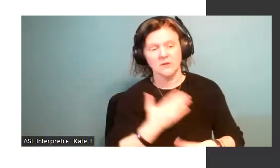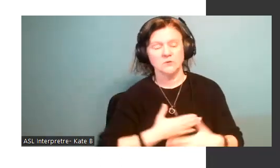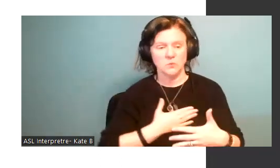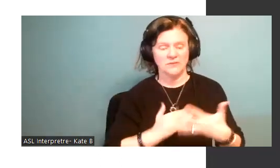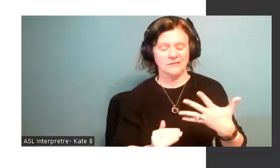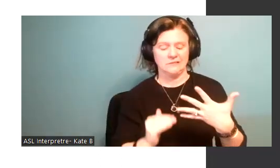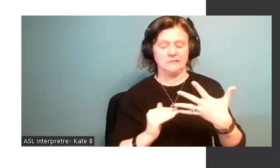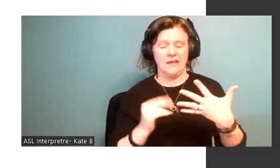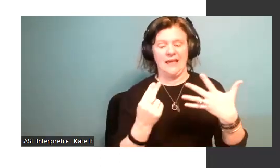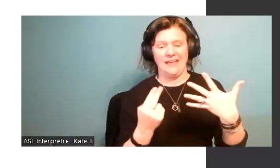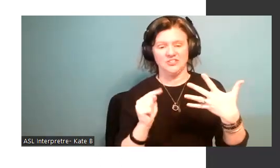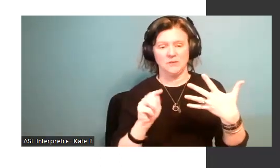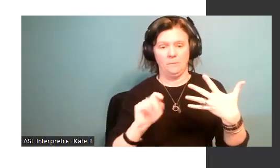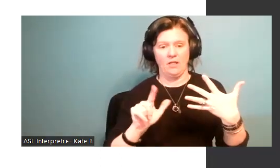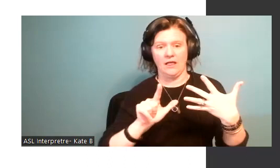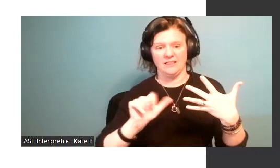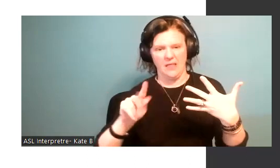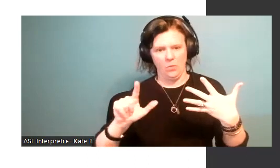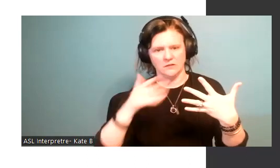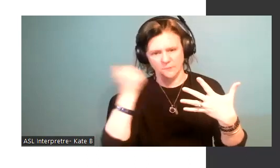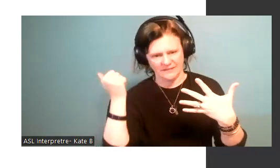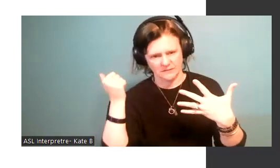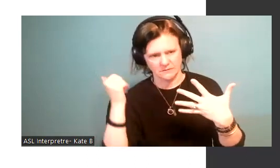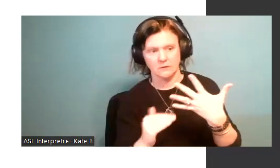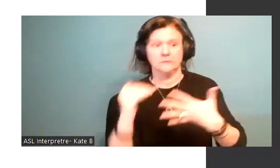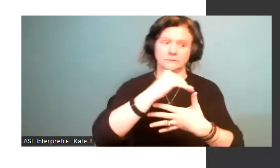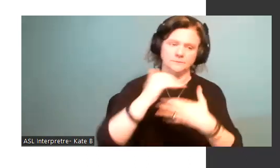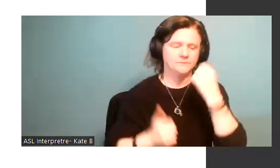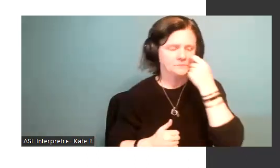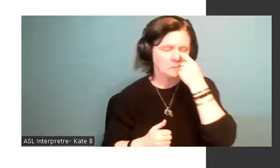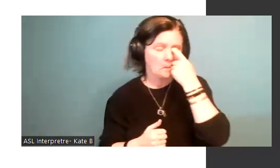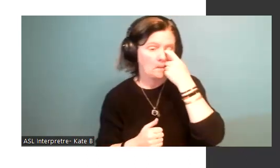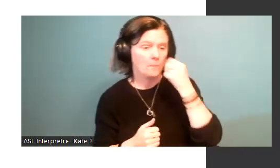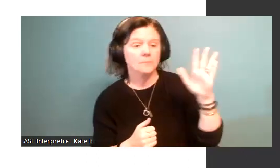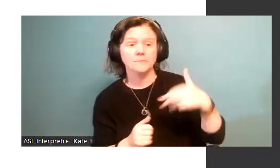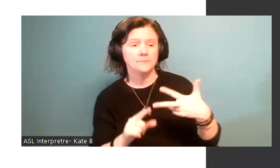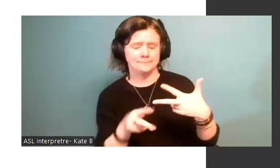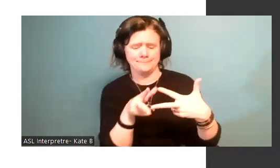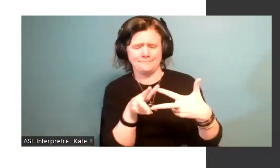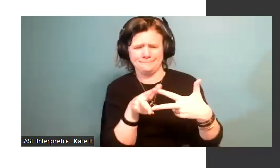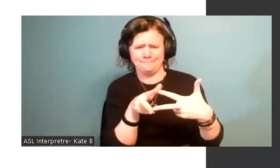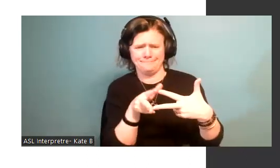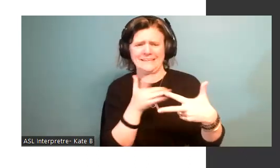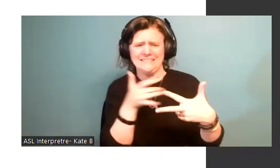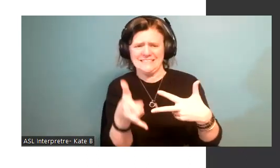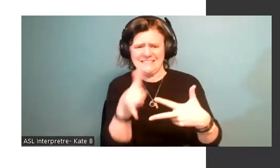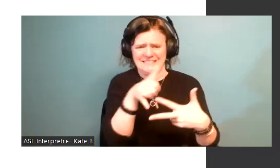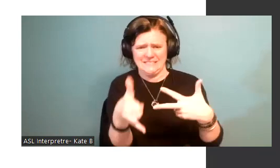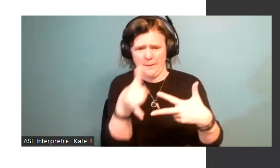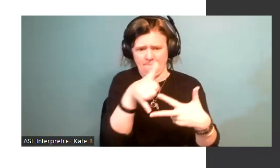placeholder, because once you start writing in there, it is gone and you have no label.